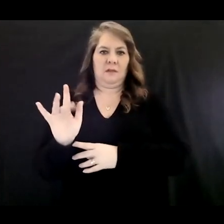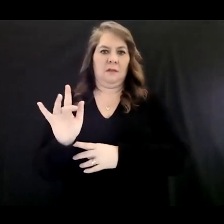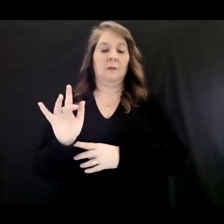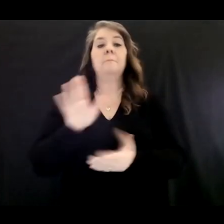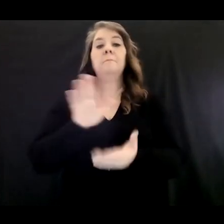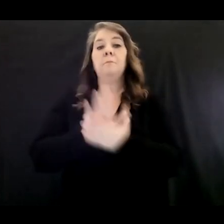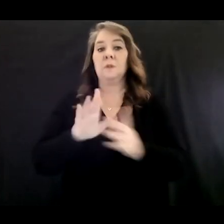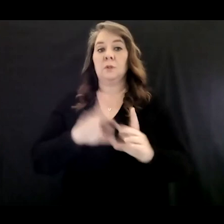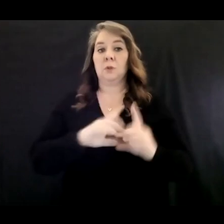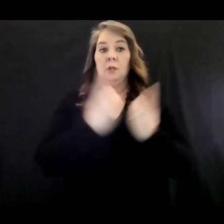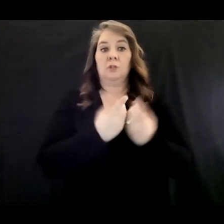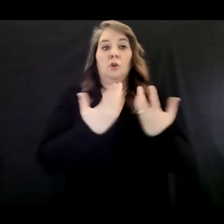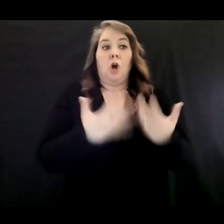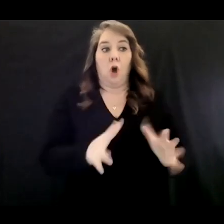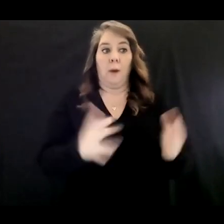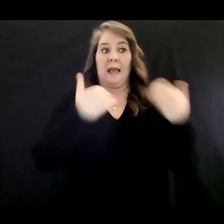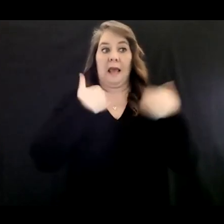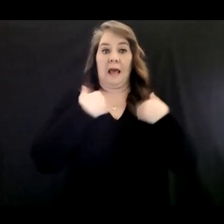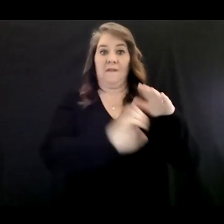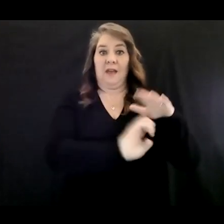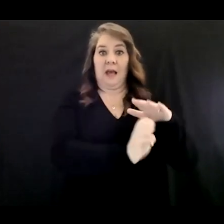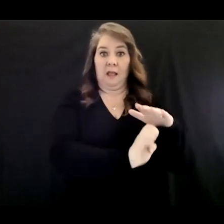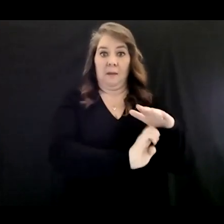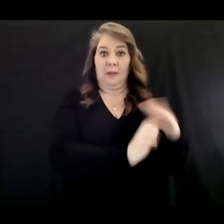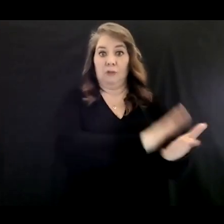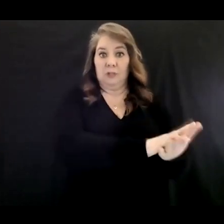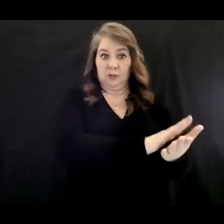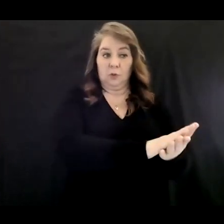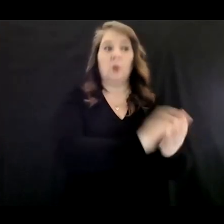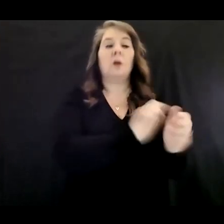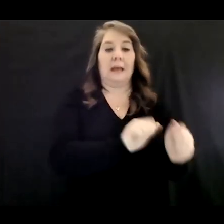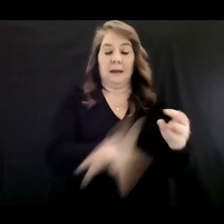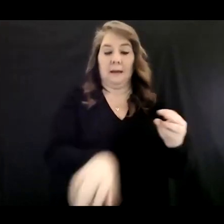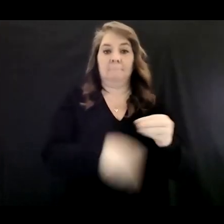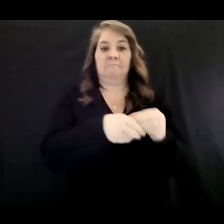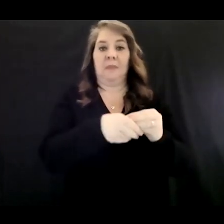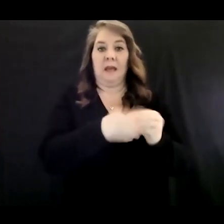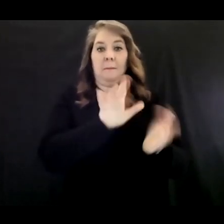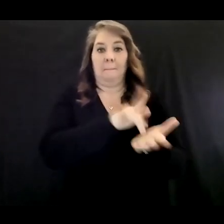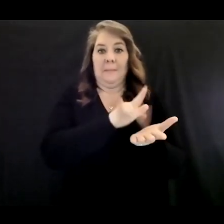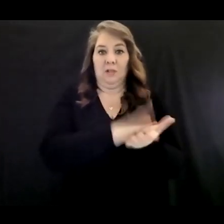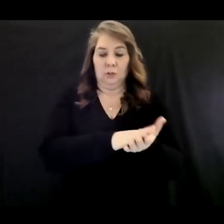school can begin to phase in middle and high schools.